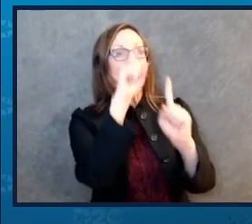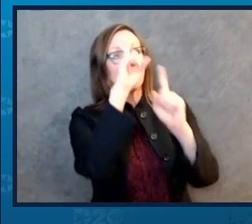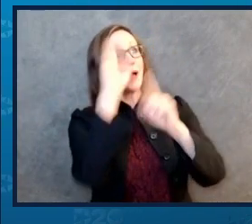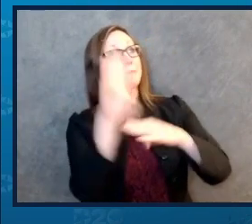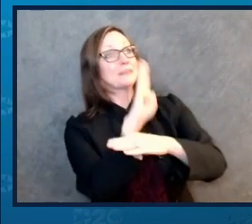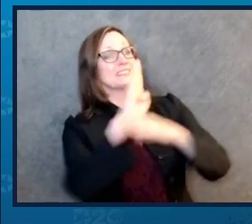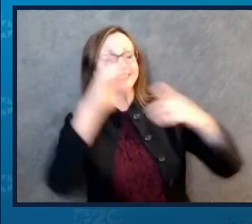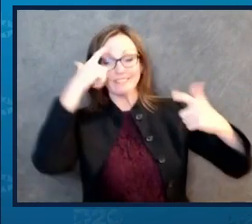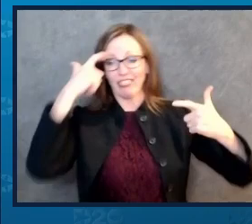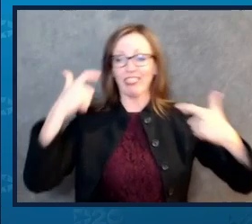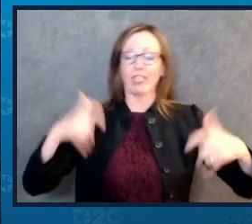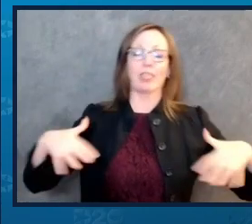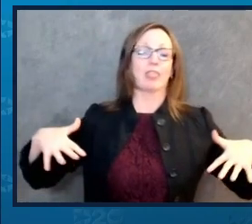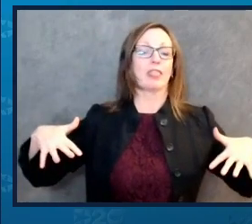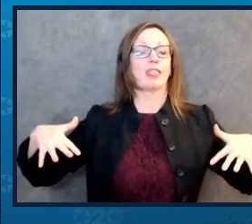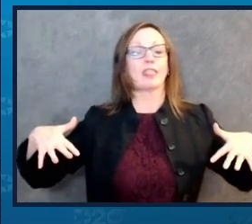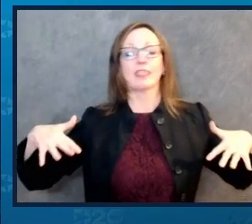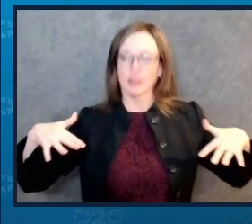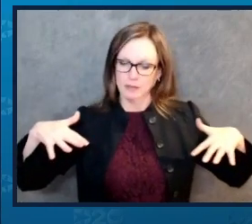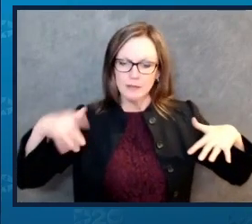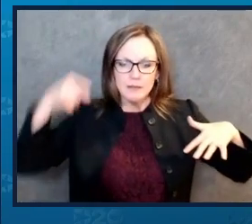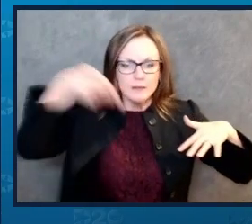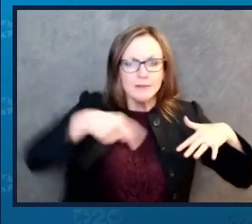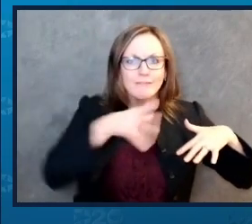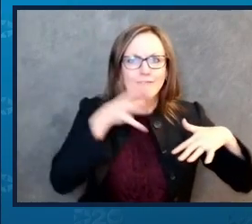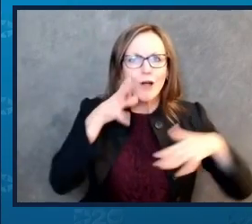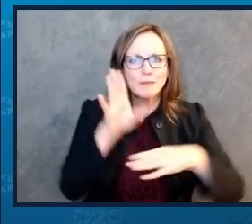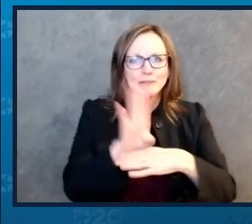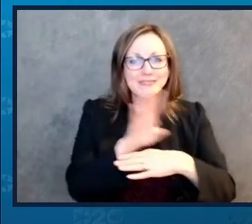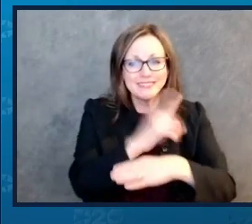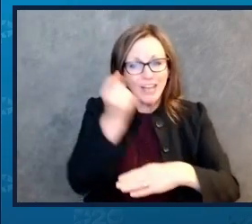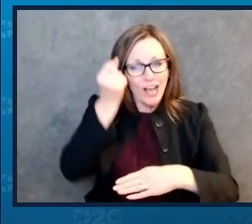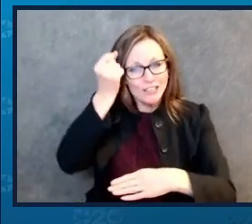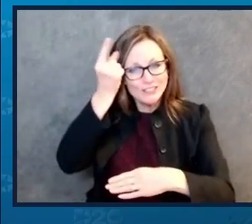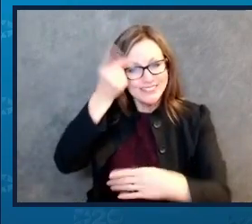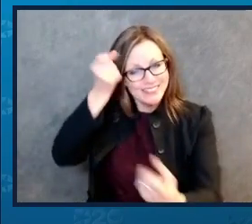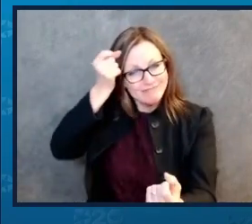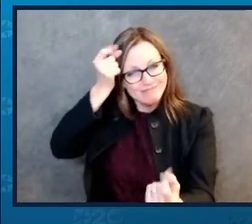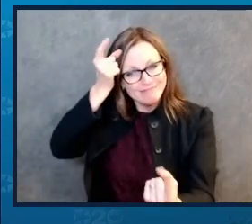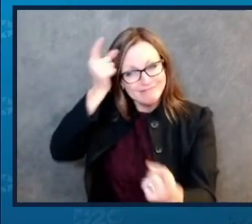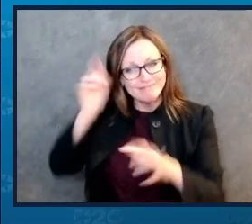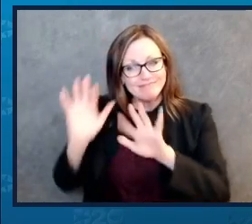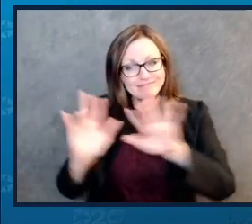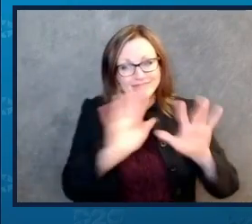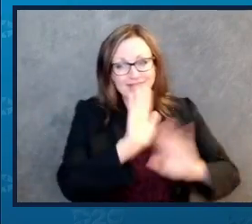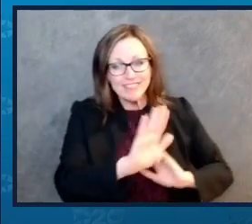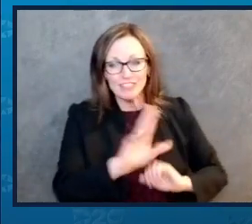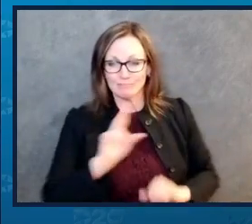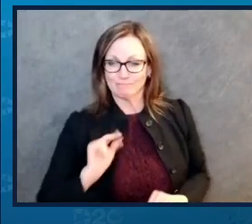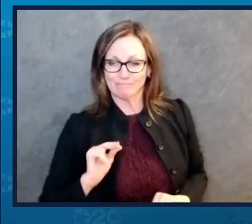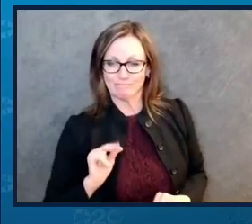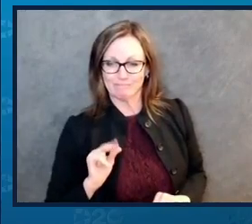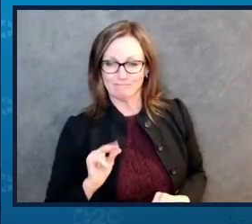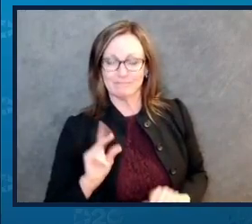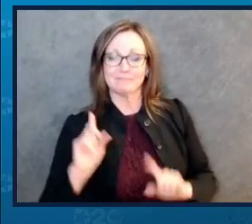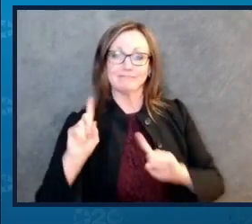DAN, TELL ME ABOUT THE FARM. WE HAVE BEEN HERE SINCE 1864. TRADE TAFF REQUIRES WITH